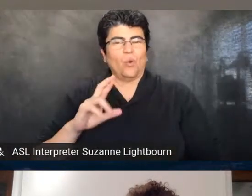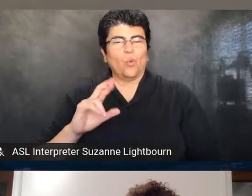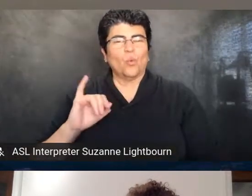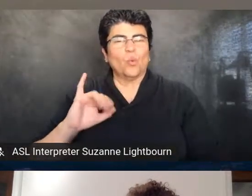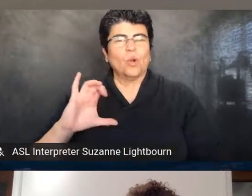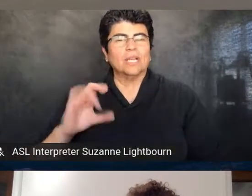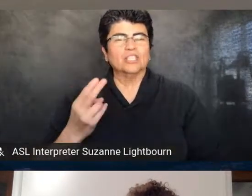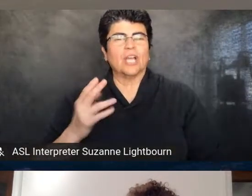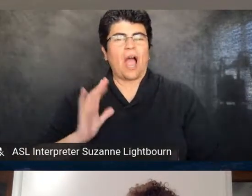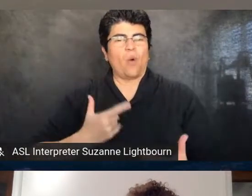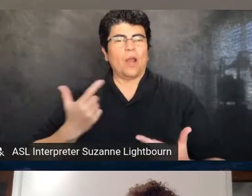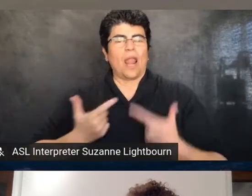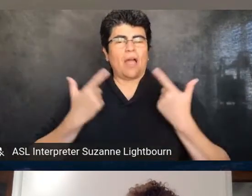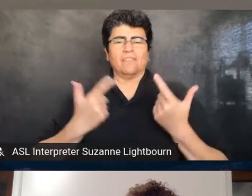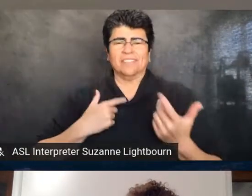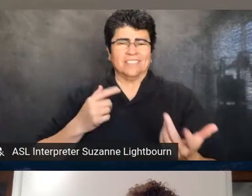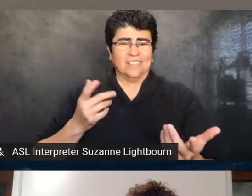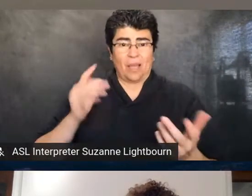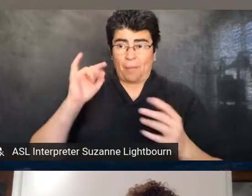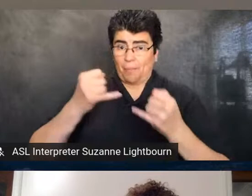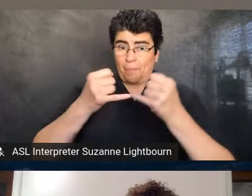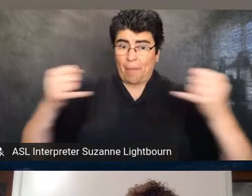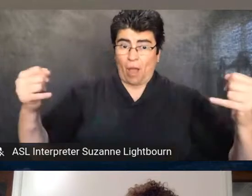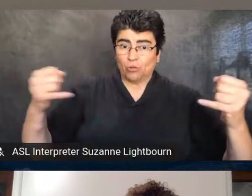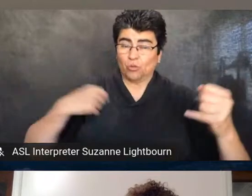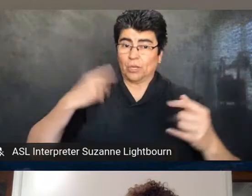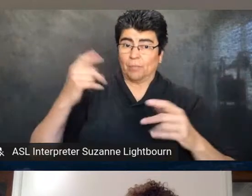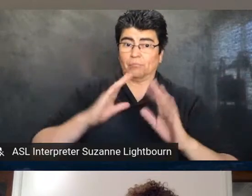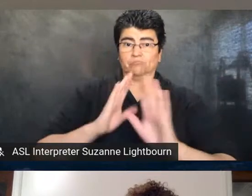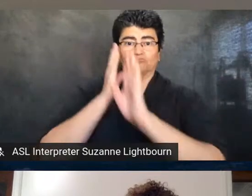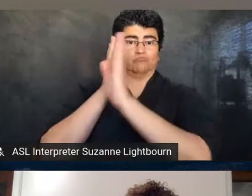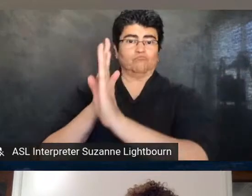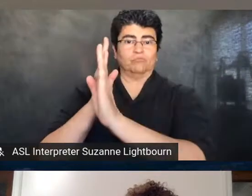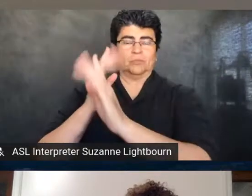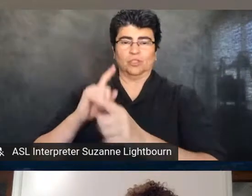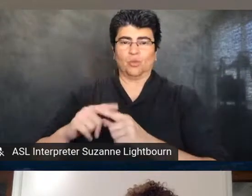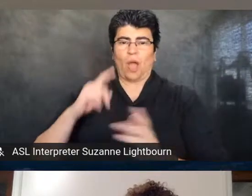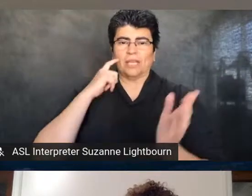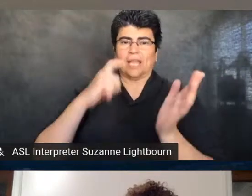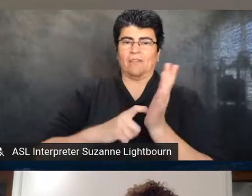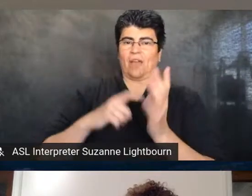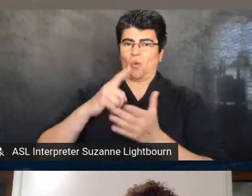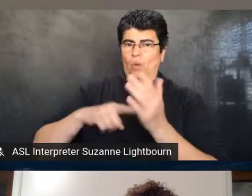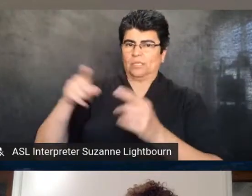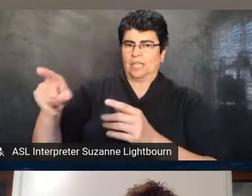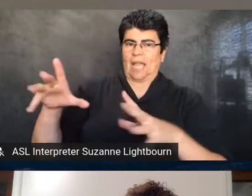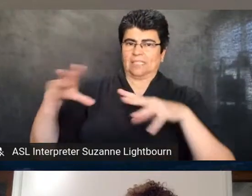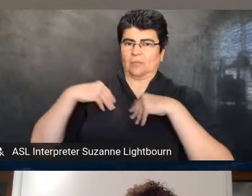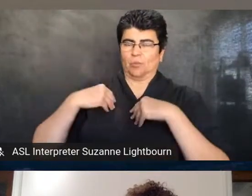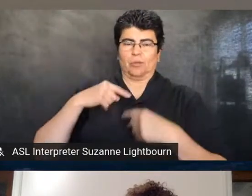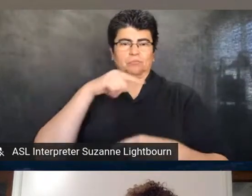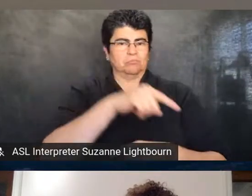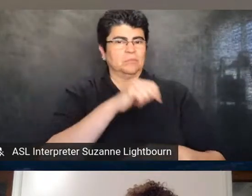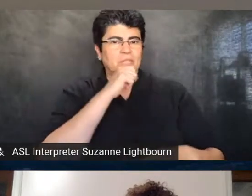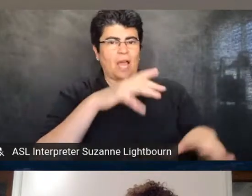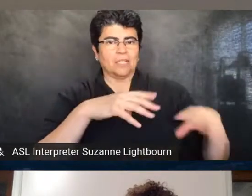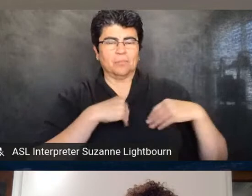and it shouldn't stop at some boundary that someone put up to identify what is acceptable to be, something we can include in our lives